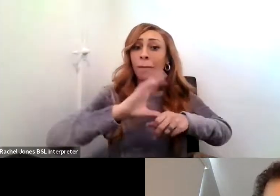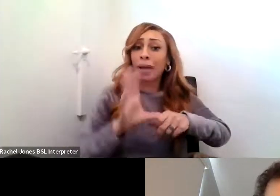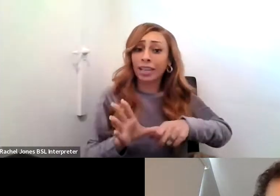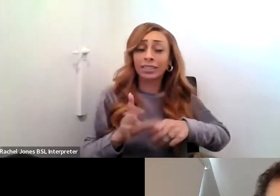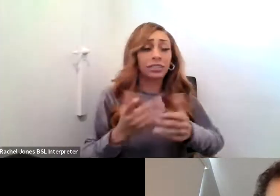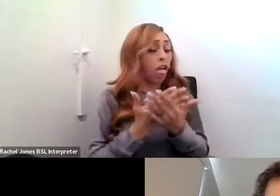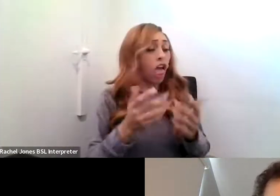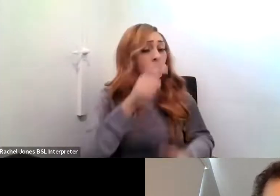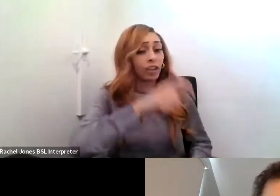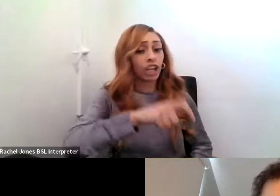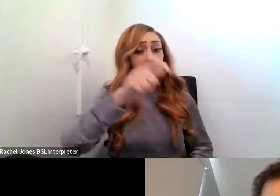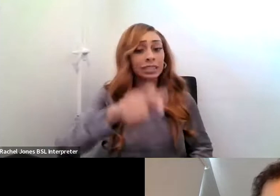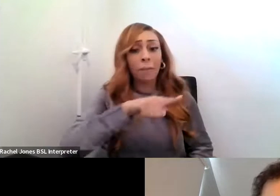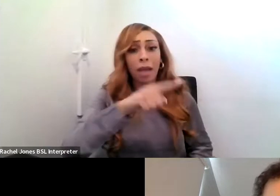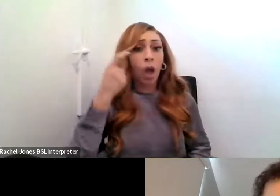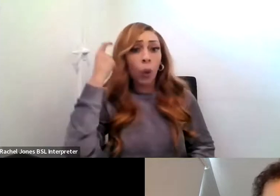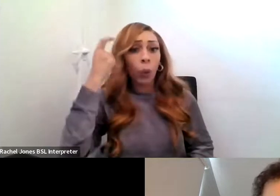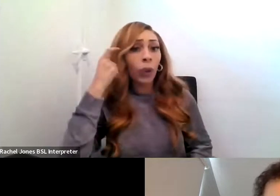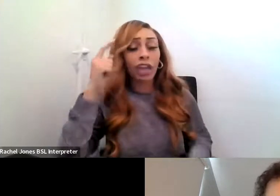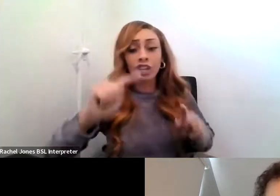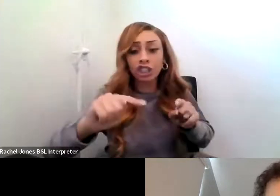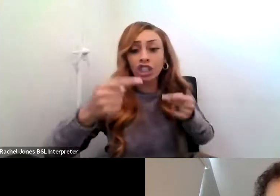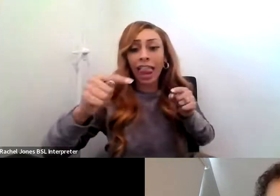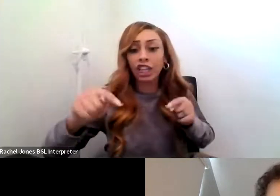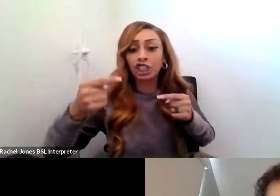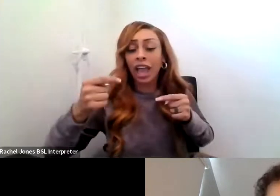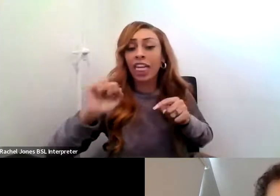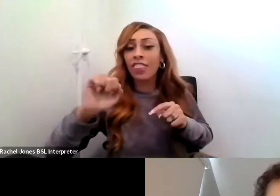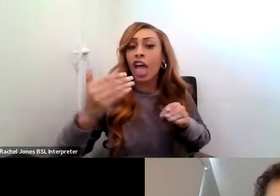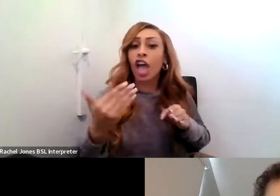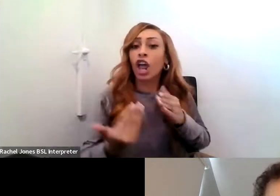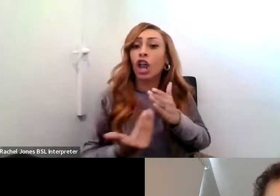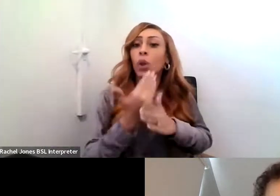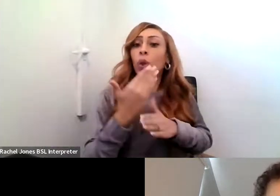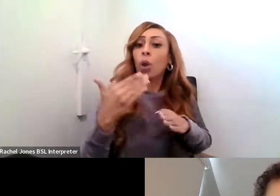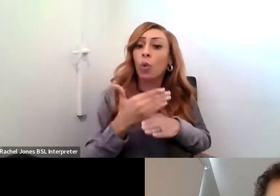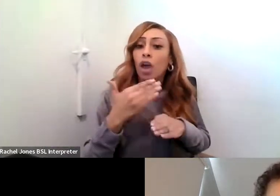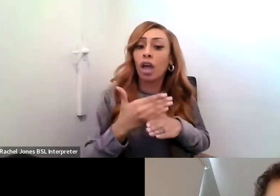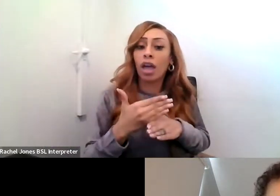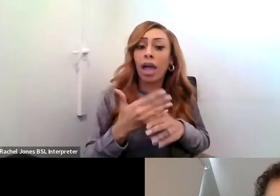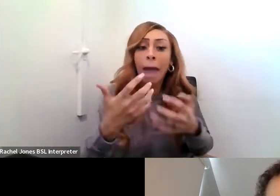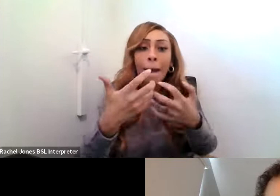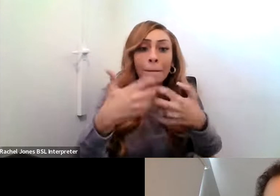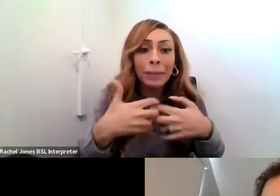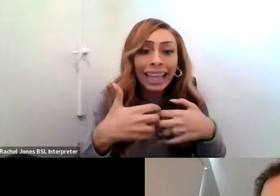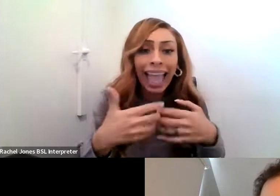that many of the customer service queries and challenges they were getting about their new digital work were to do with the mechanics of accessing it.